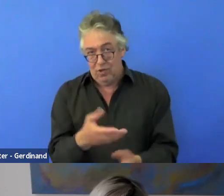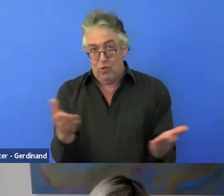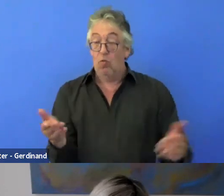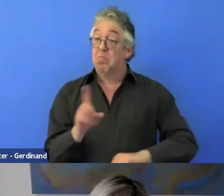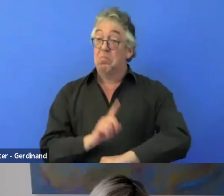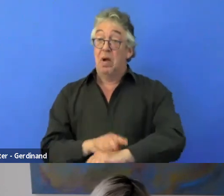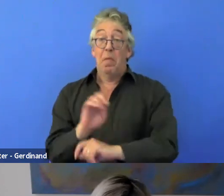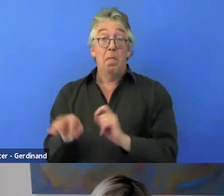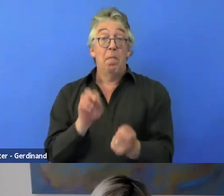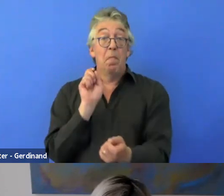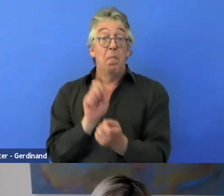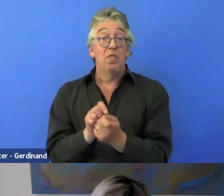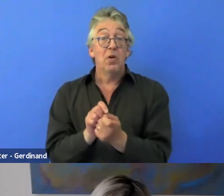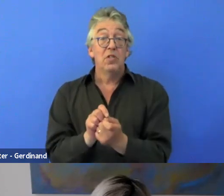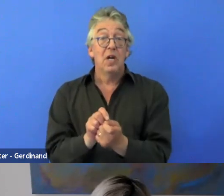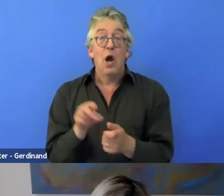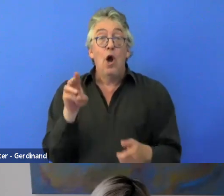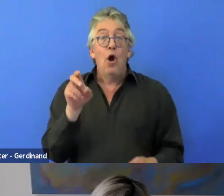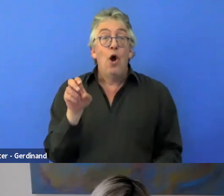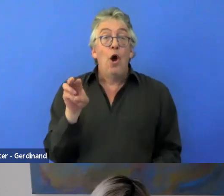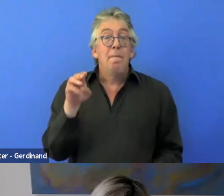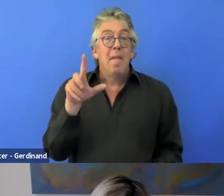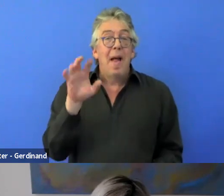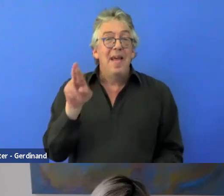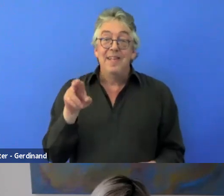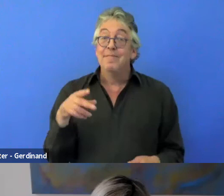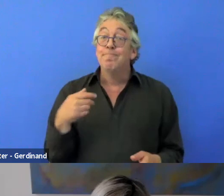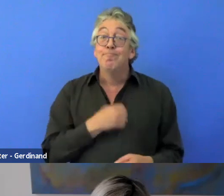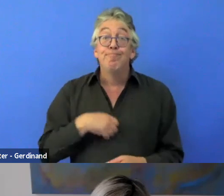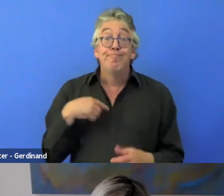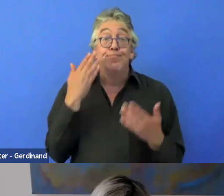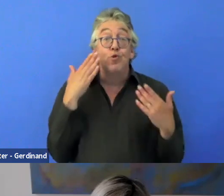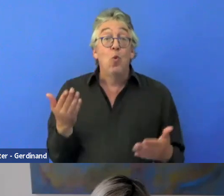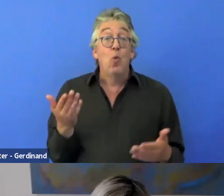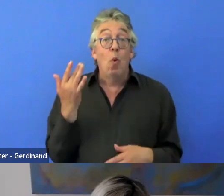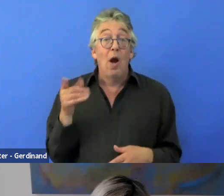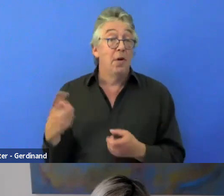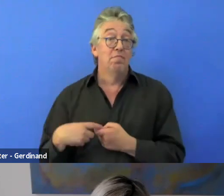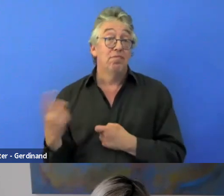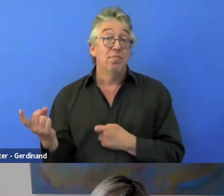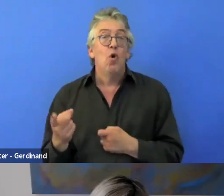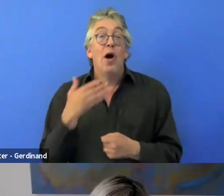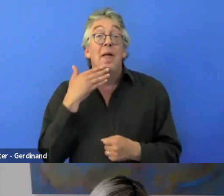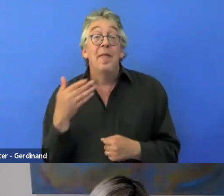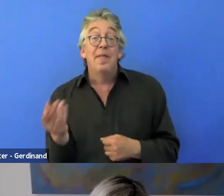I don't know about Malin, I'm sorry she has to drop off. I want to thank you both, and also Malin,